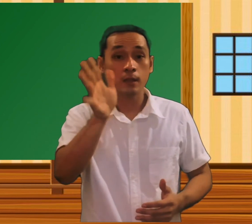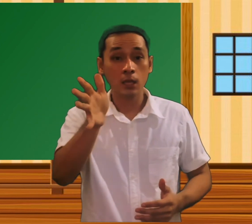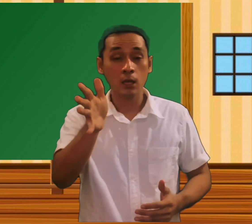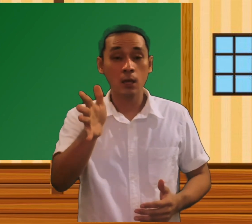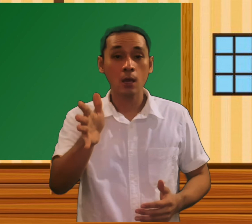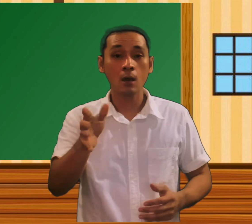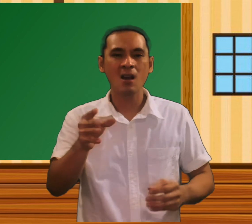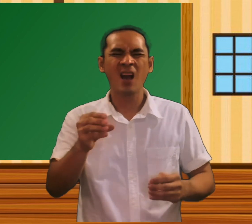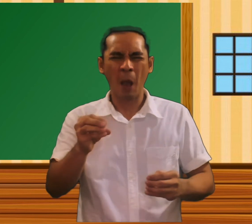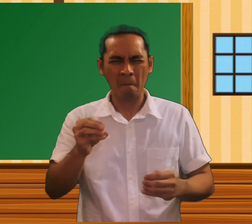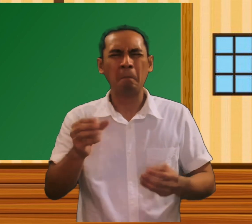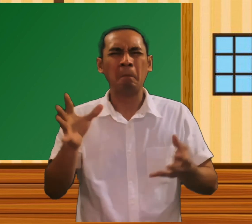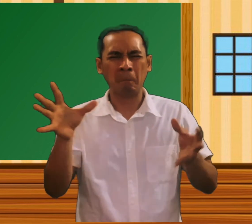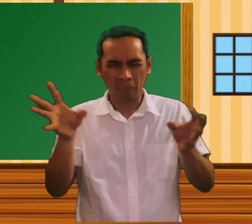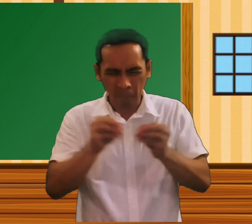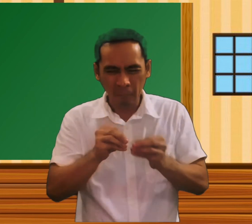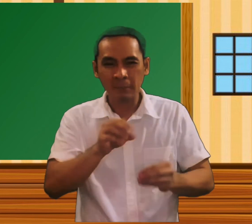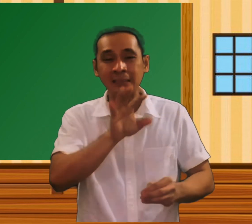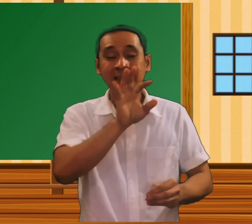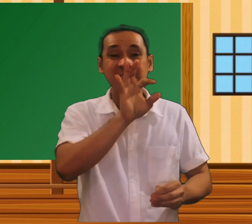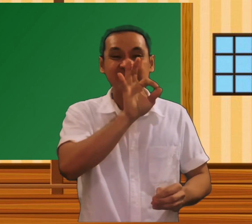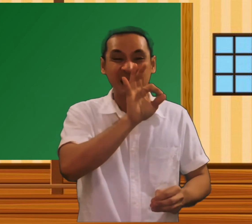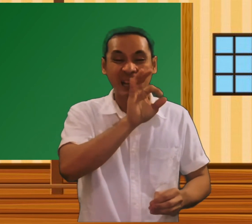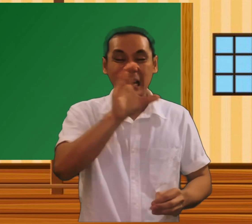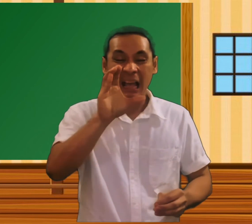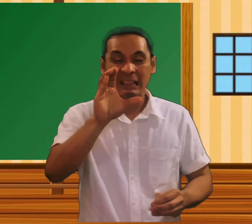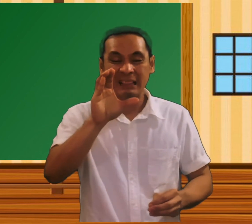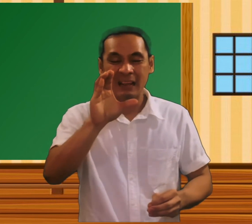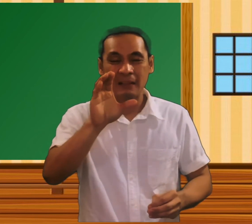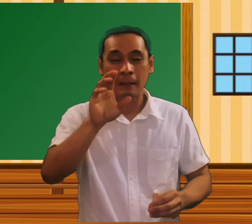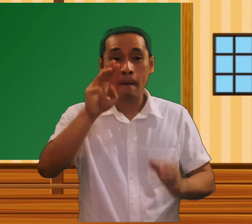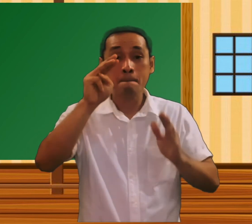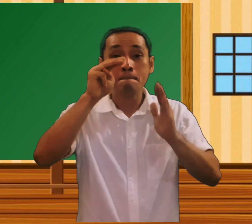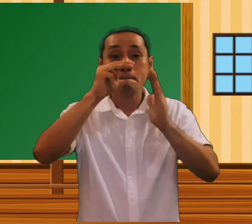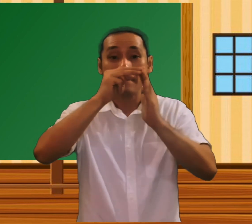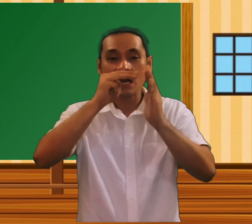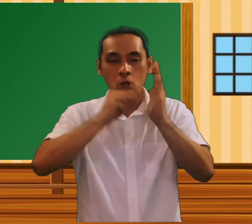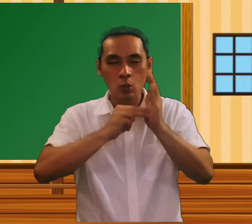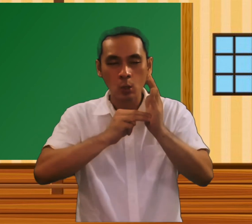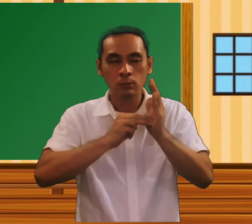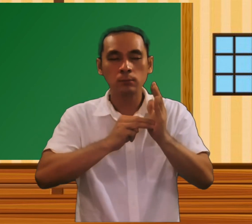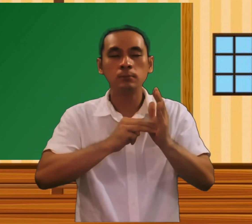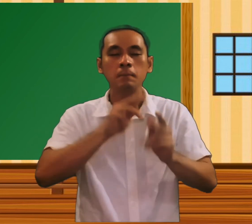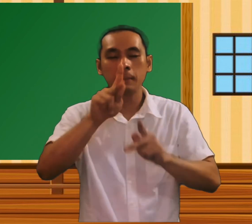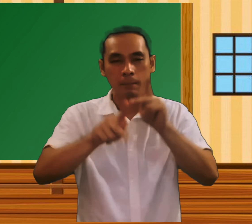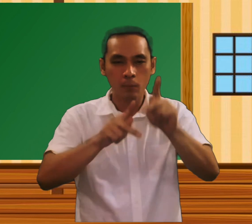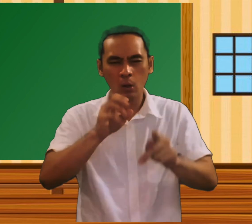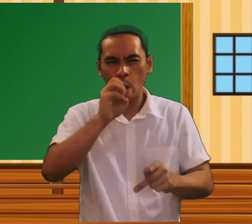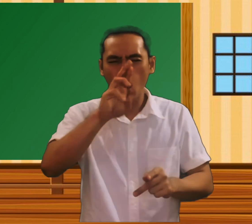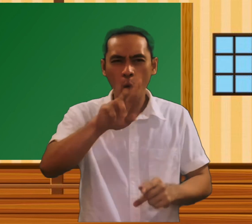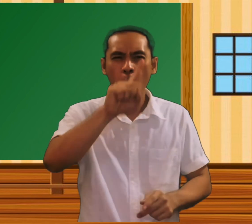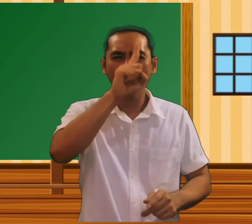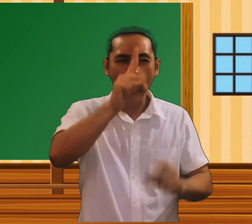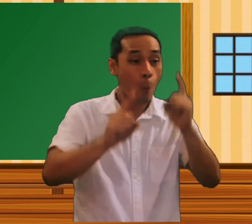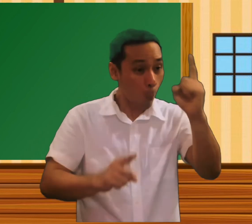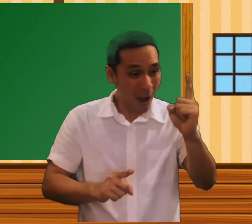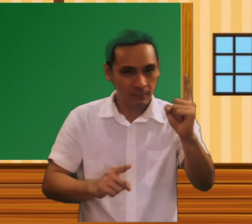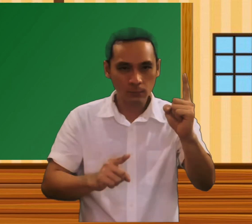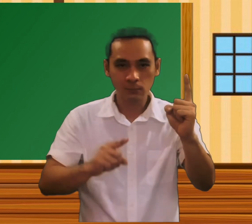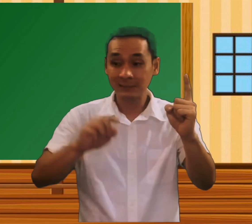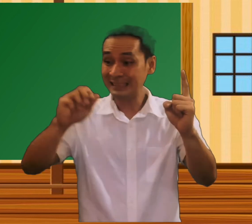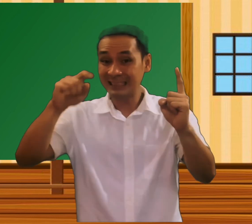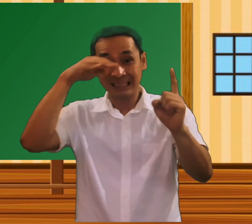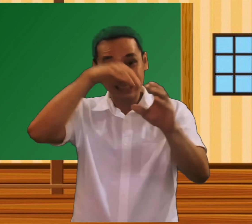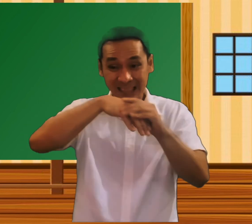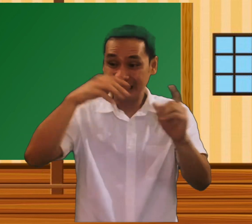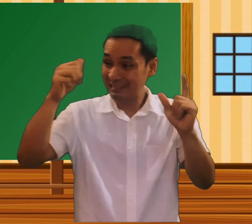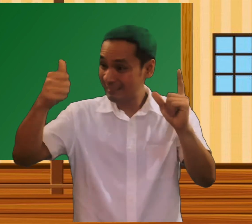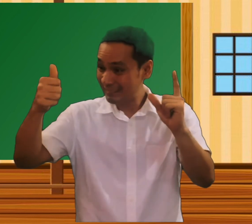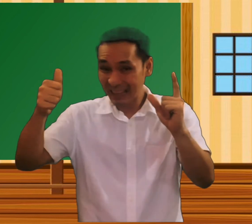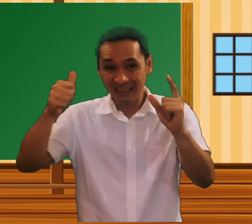over 900 million people or one in every 10 people will have disabling hearing loss